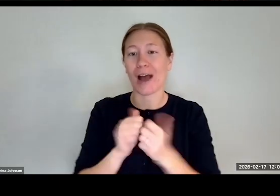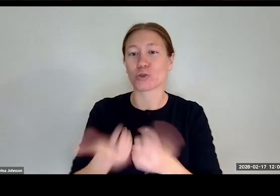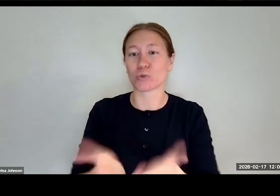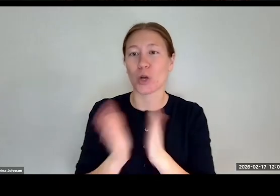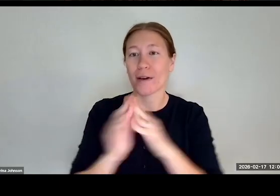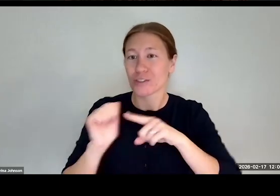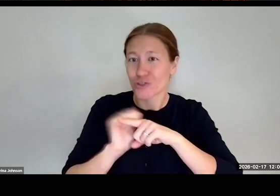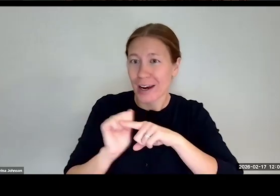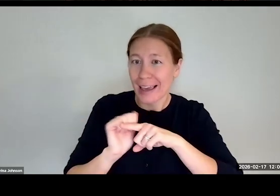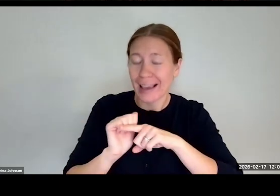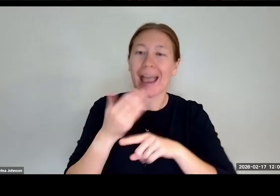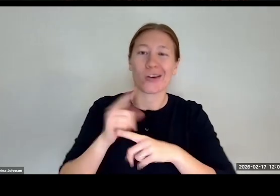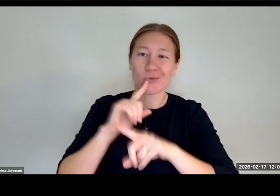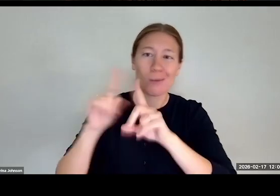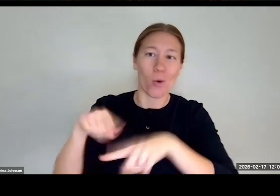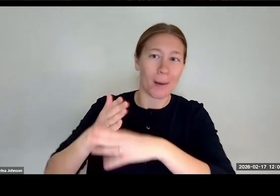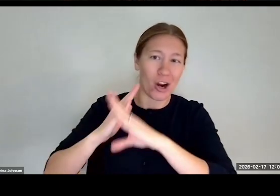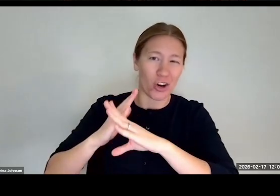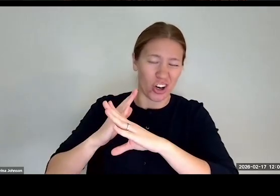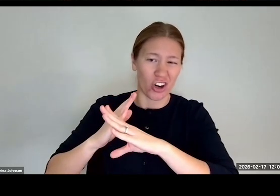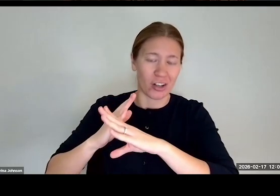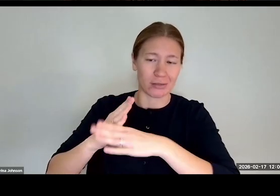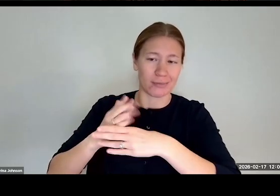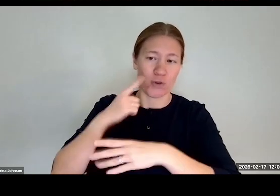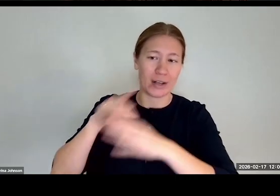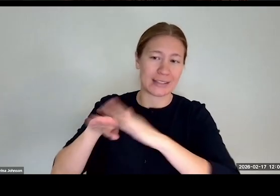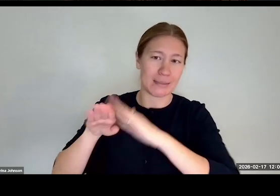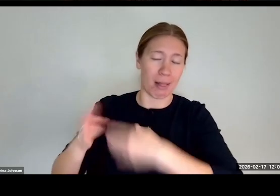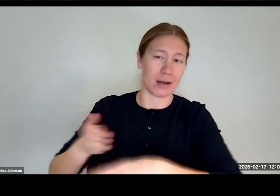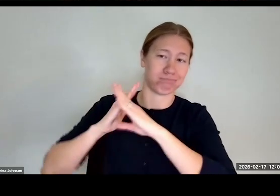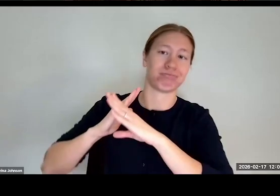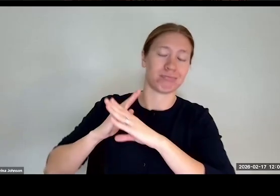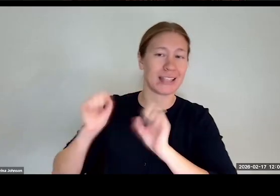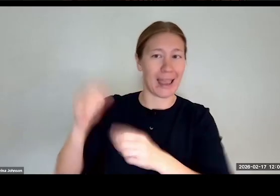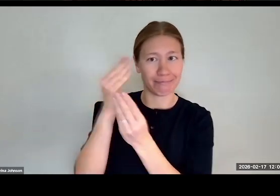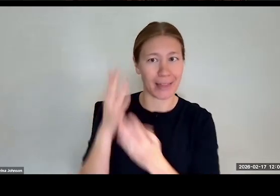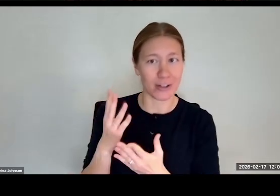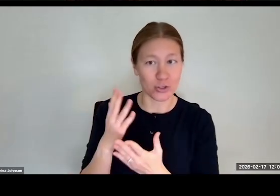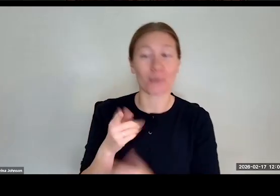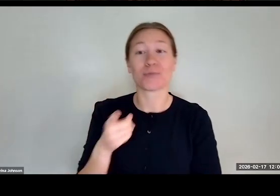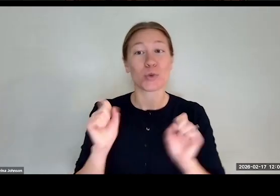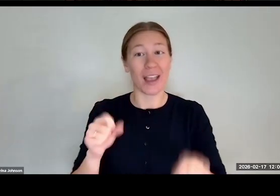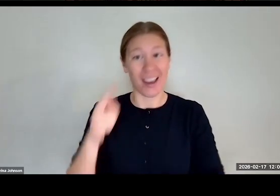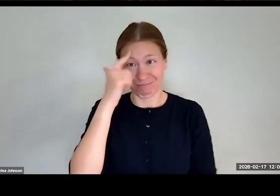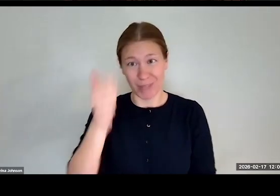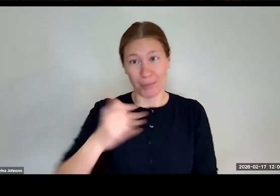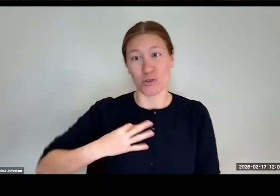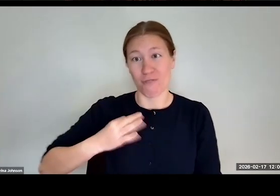and how to report barriers to accessibility. There's also an option to voluntarily self ID as having a disability.